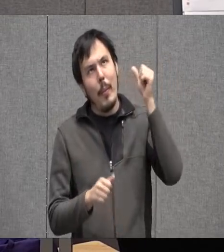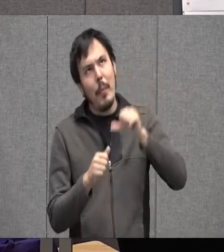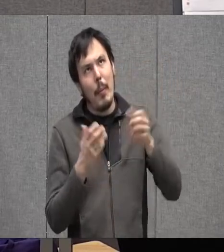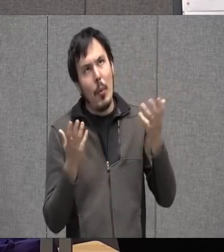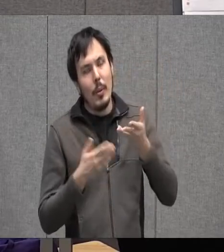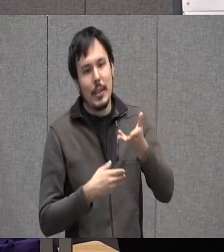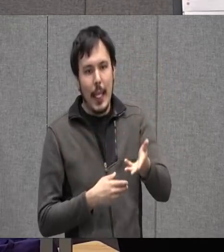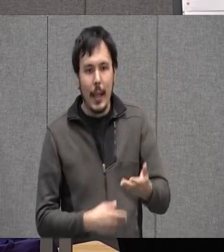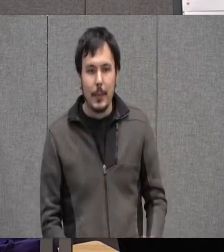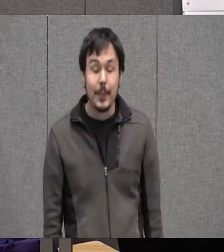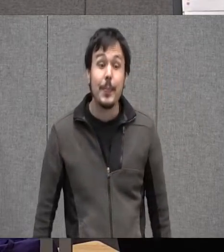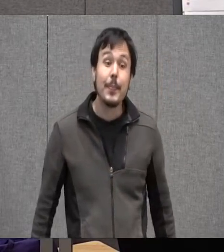[Both] Six, 12,